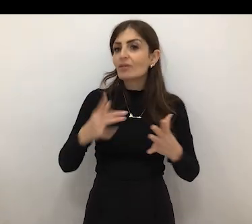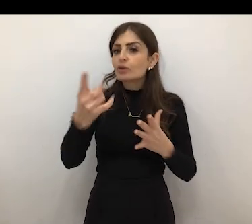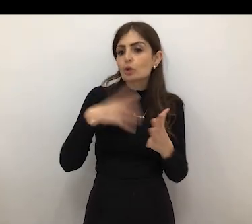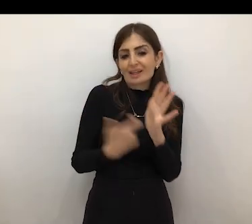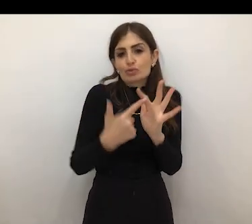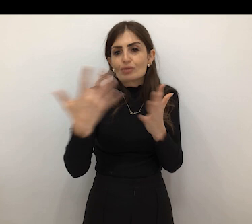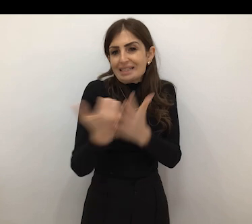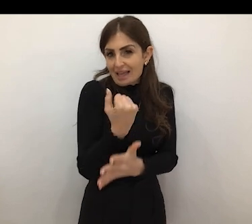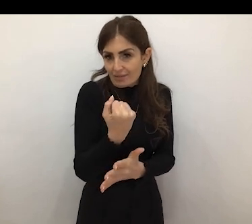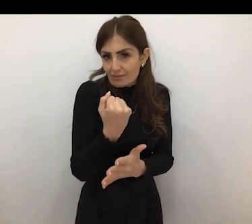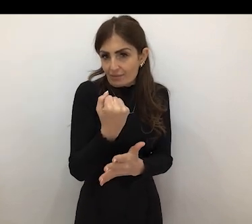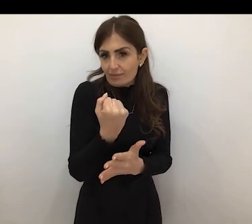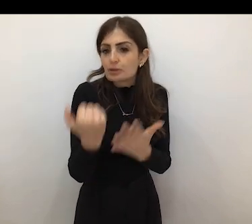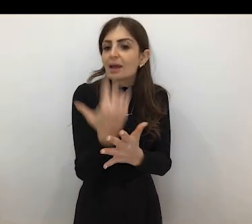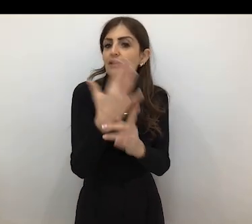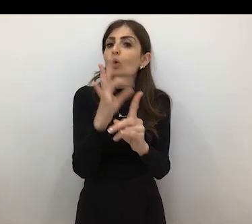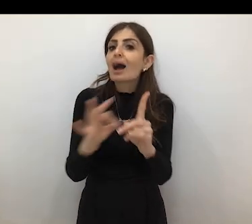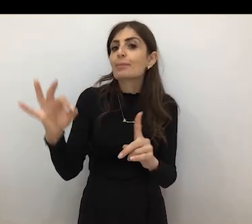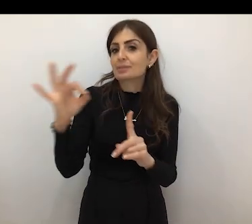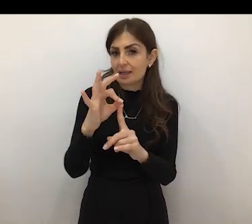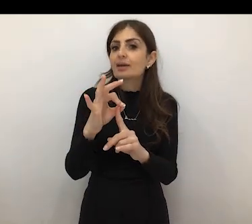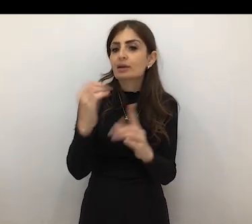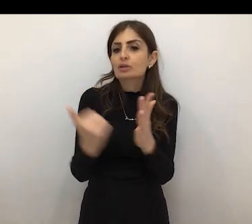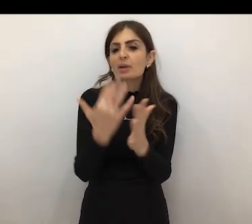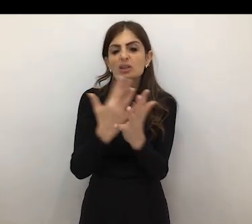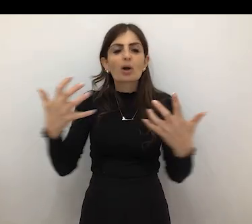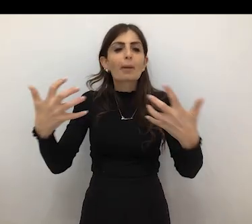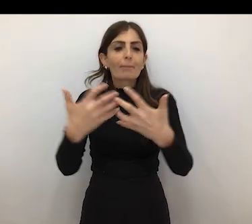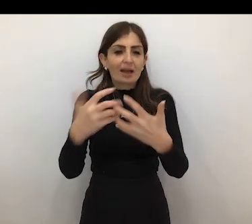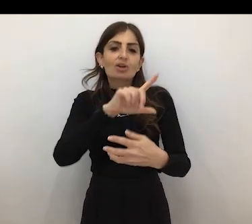until you re-save the form. So, don't be concerned if the figures don't match before you have saved